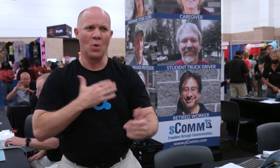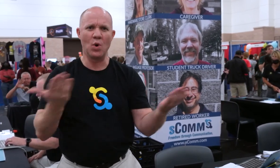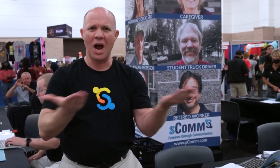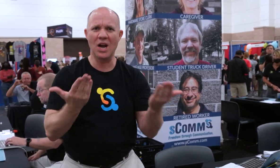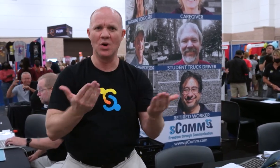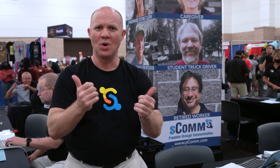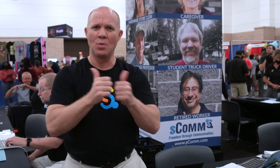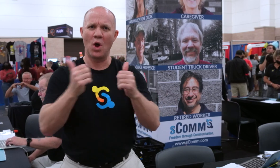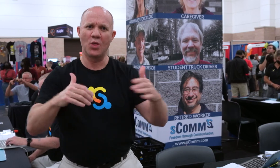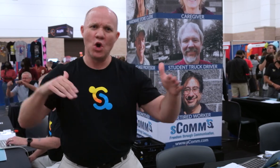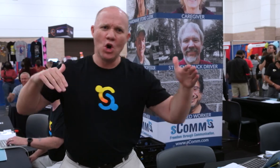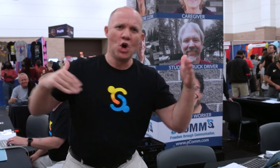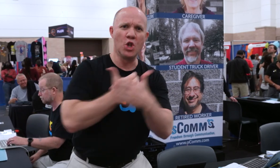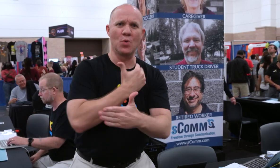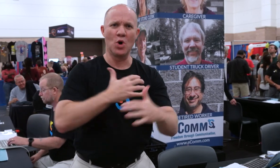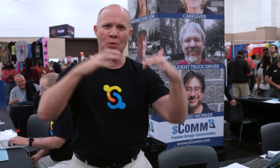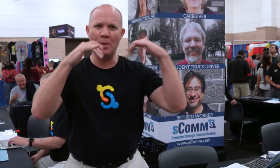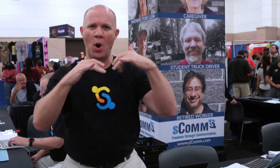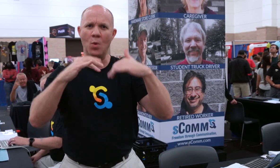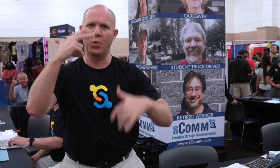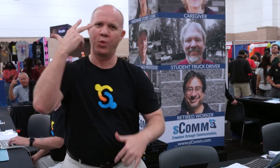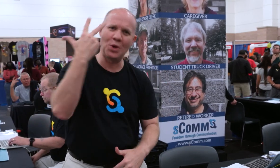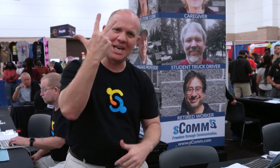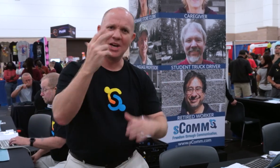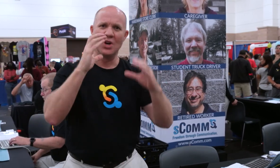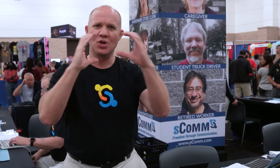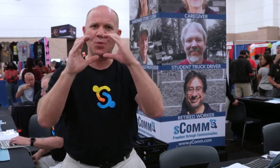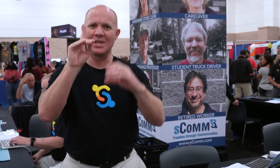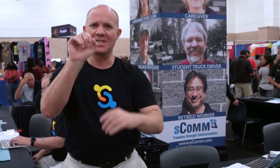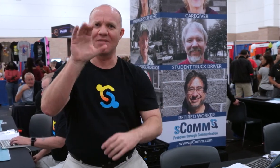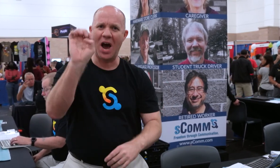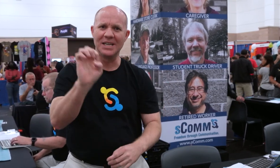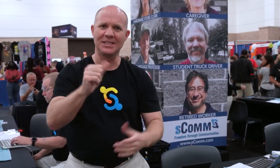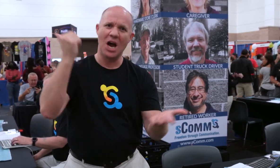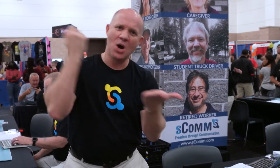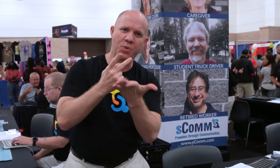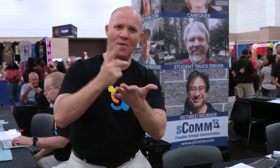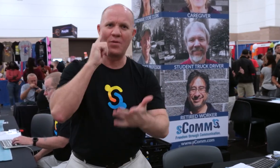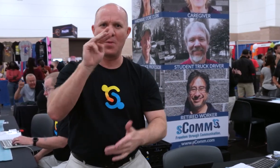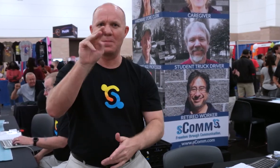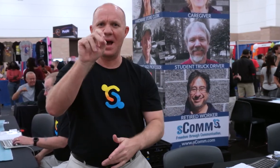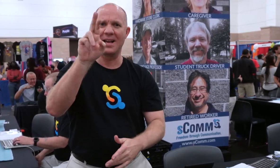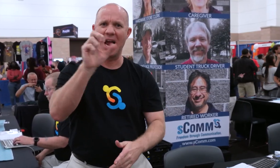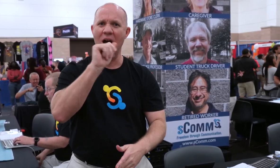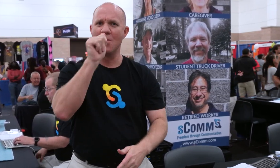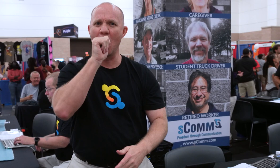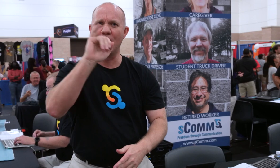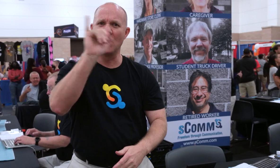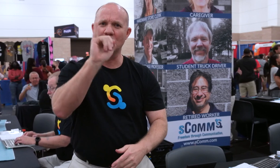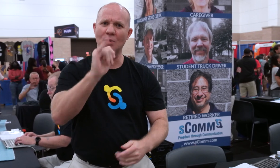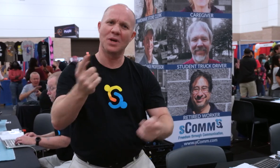We’re here with UbiDuo 3, approved for Medicare and private insurance.